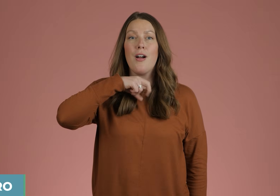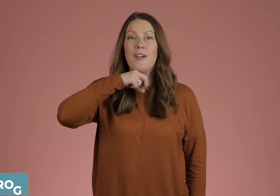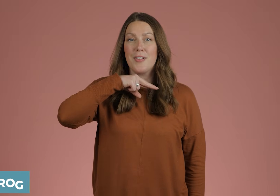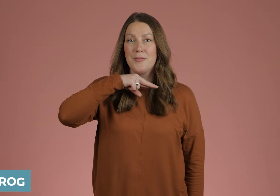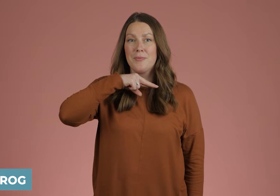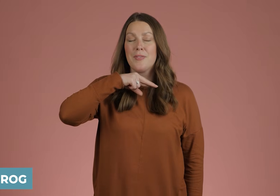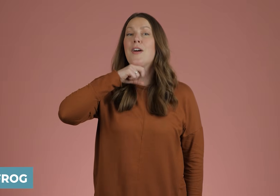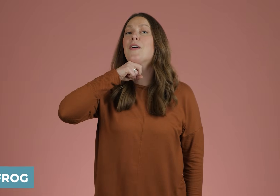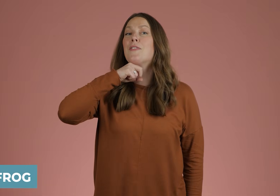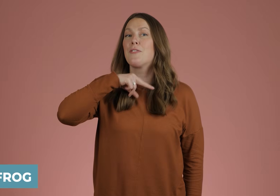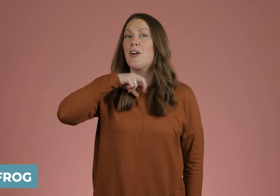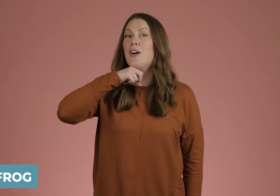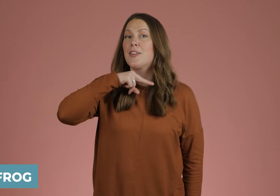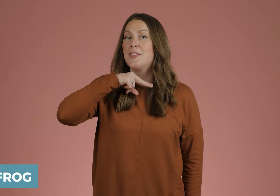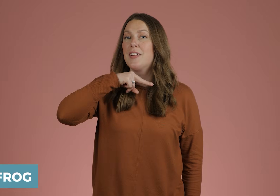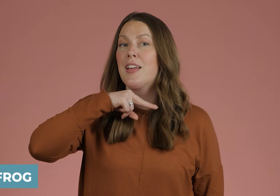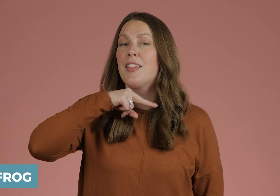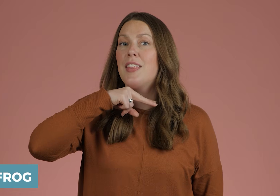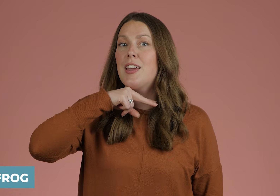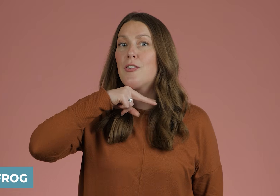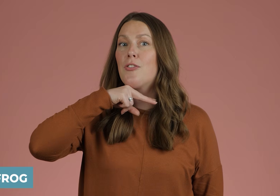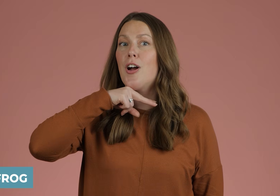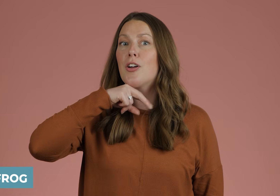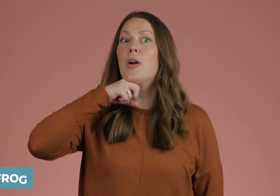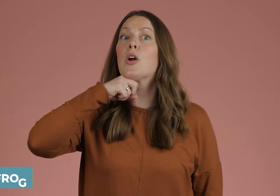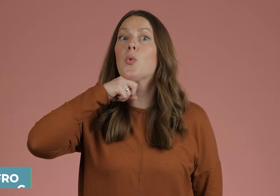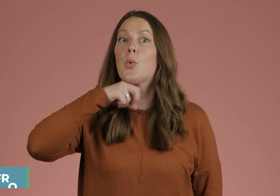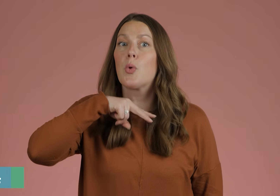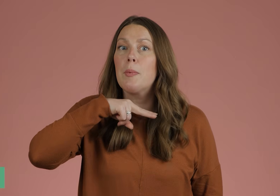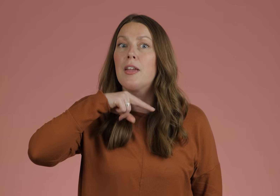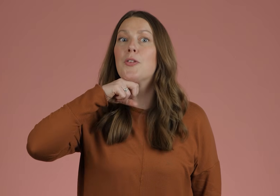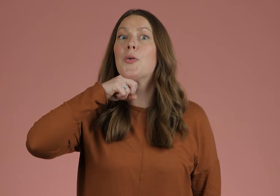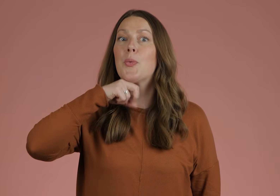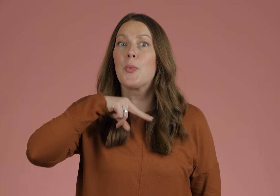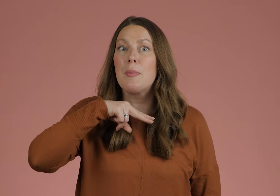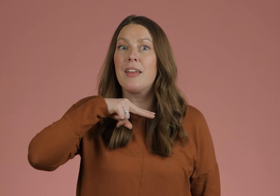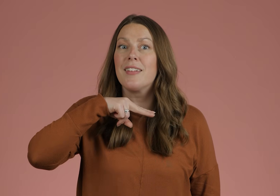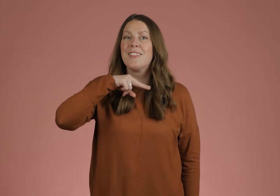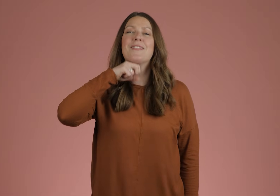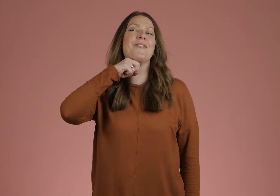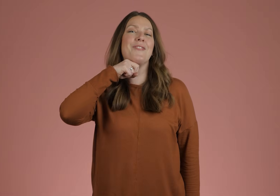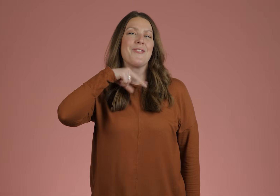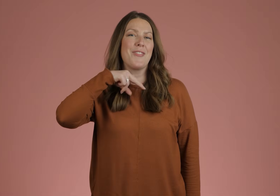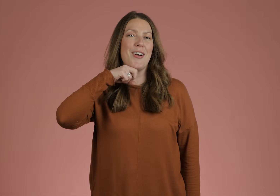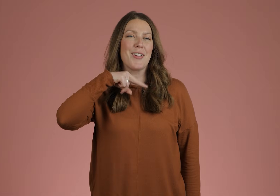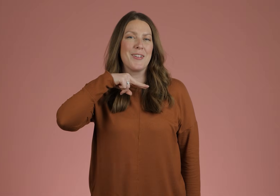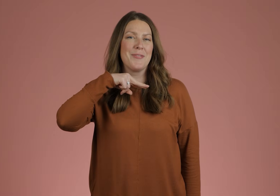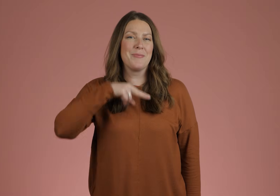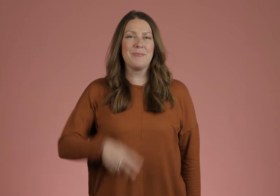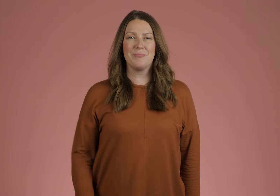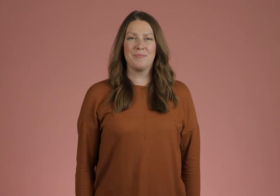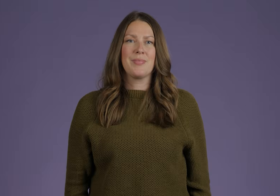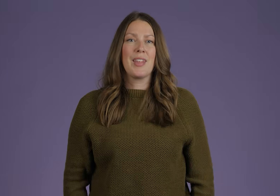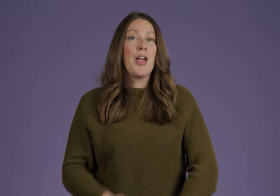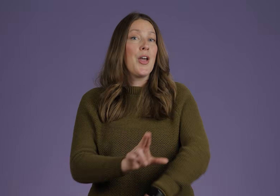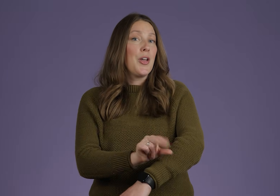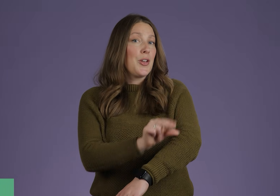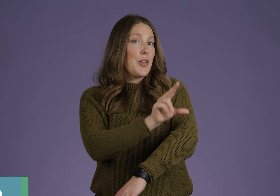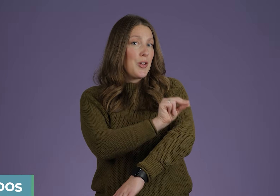Frog. Frog. Think of a frog going